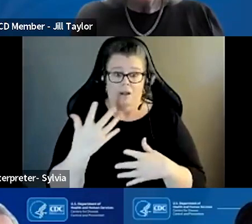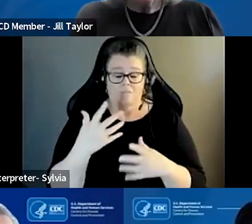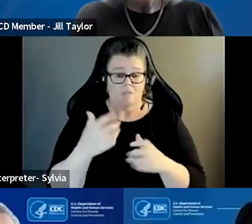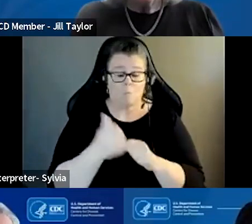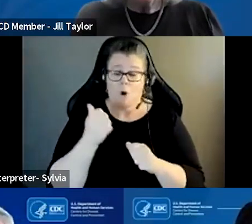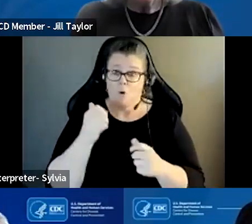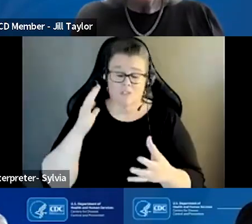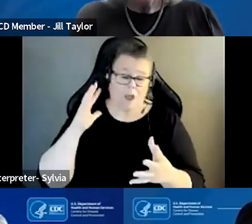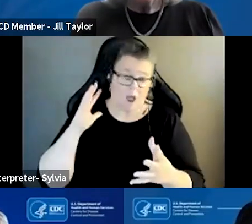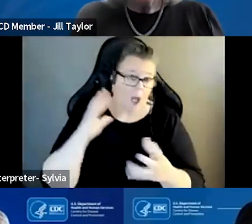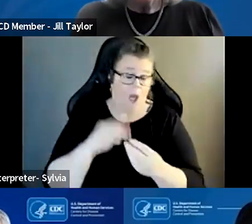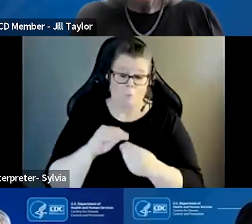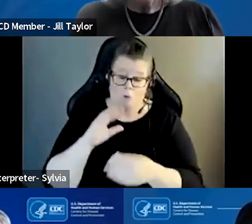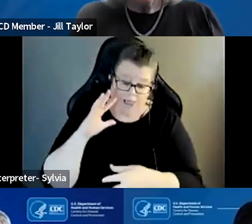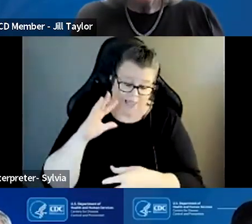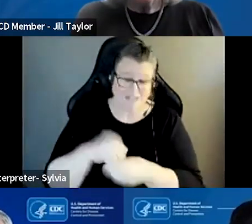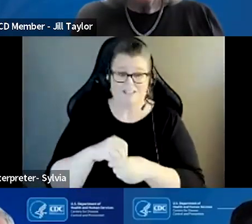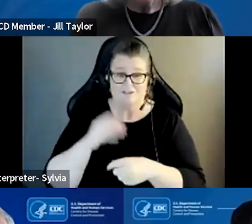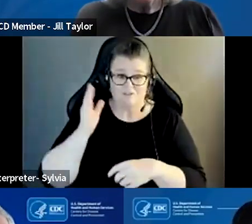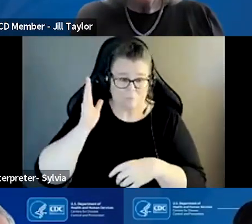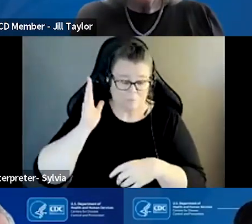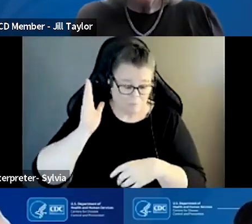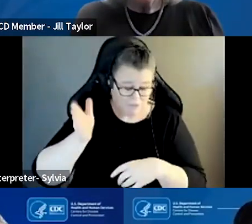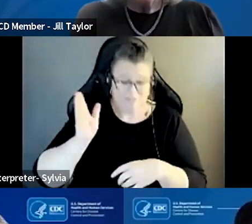That was a four coffee cup presentation.